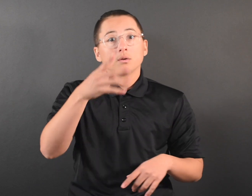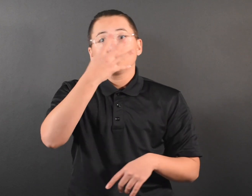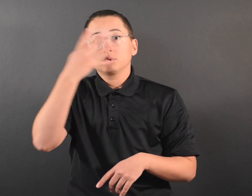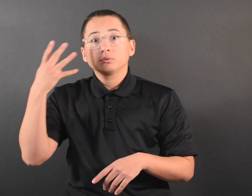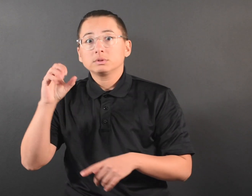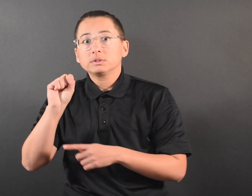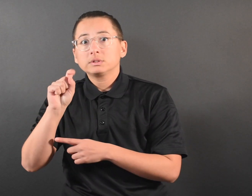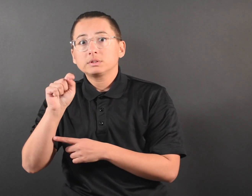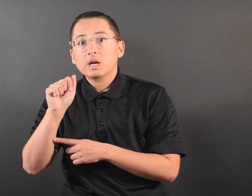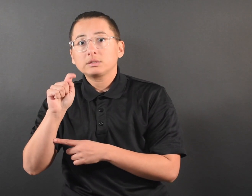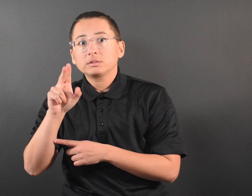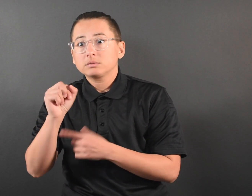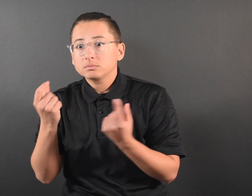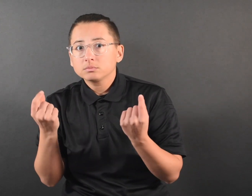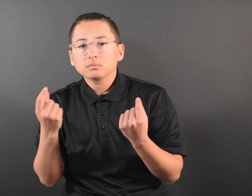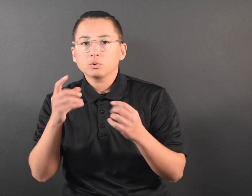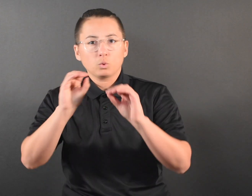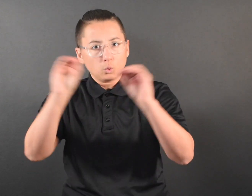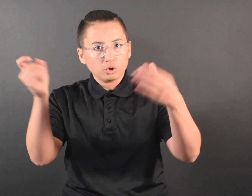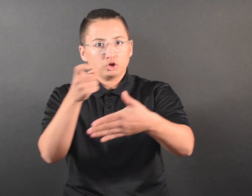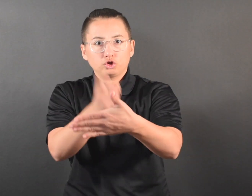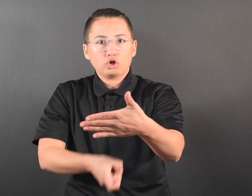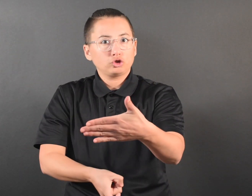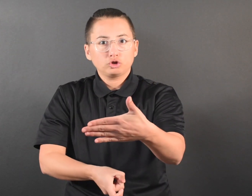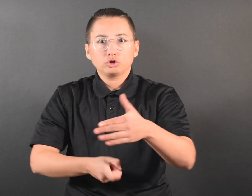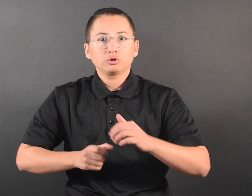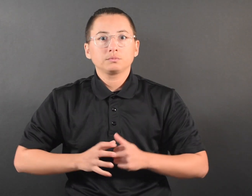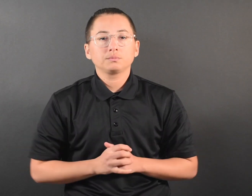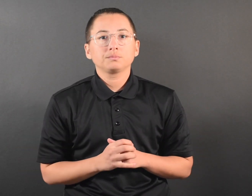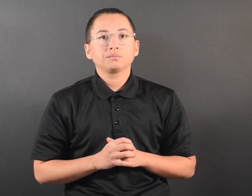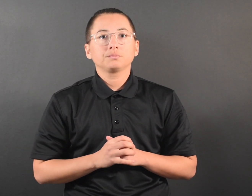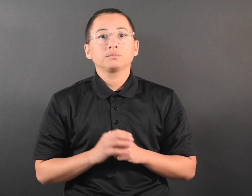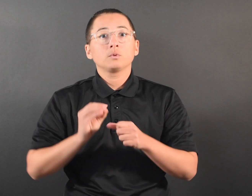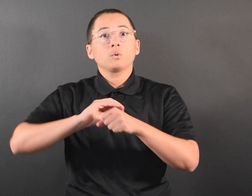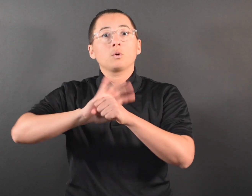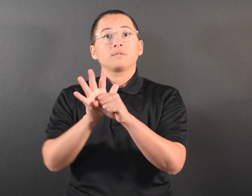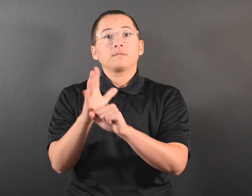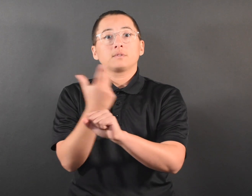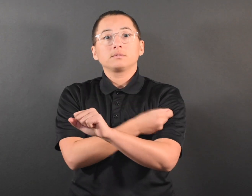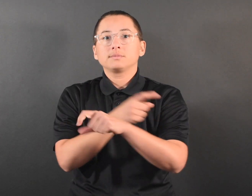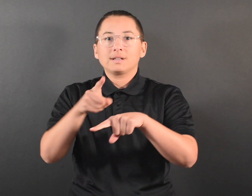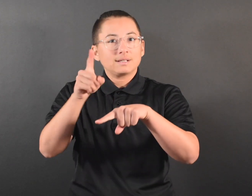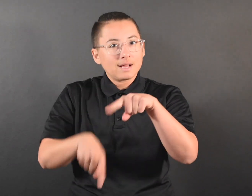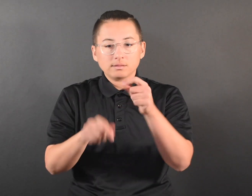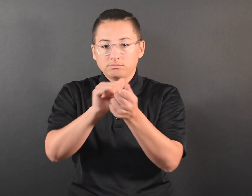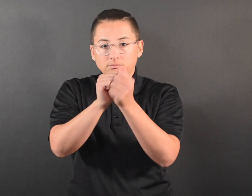immigration status, you should not be charged. The COVID-19 vaccines cannot change your DNA.